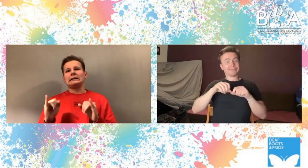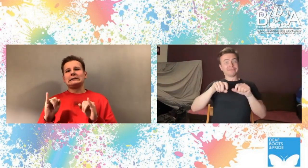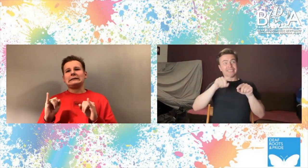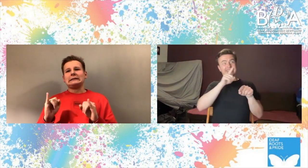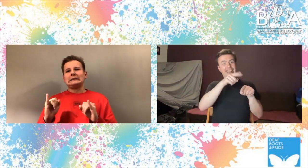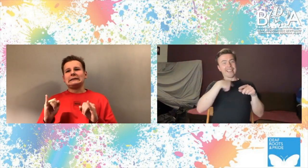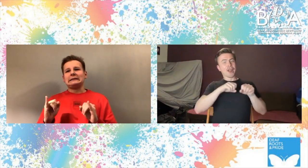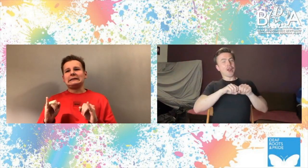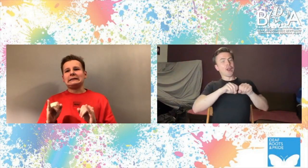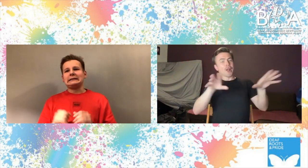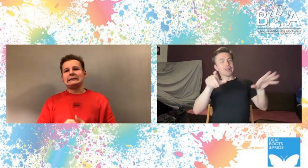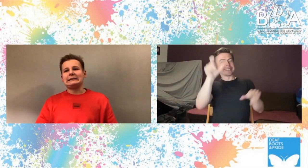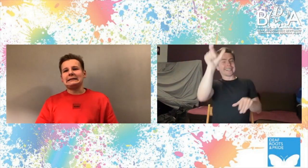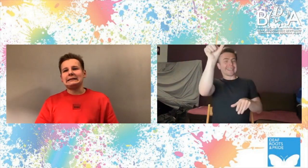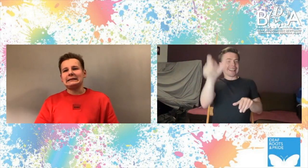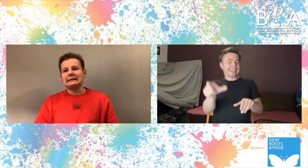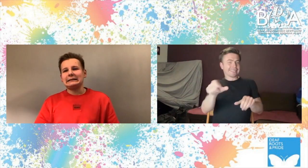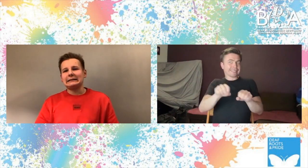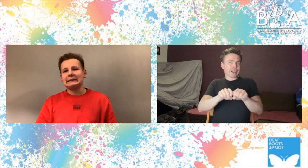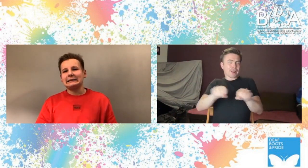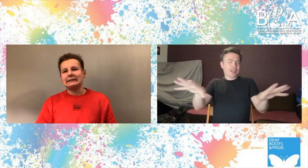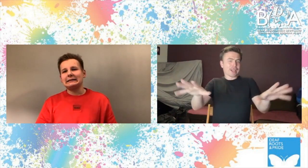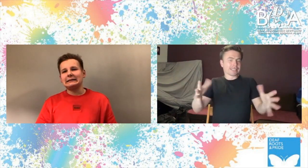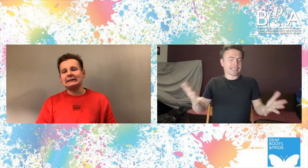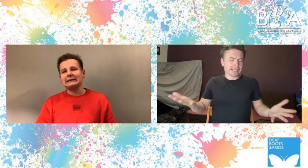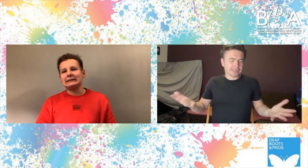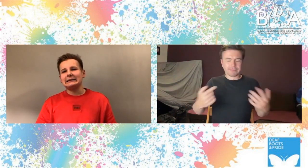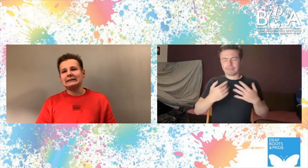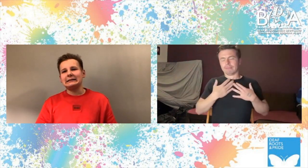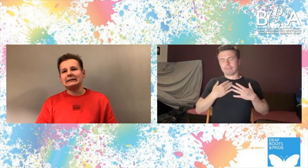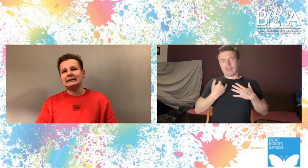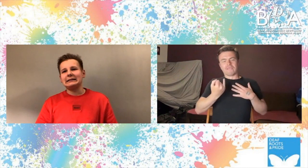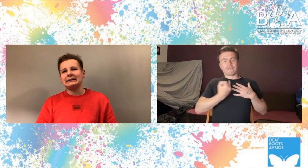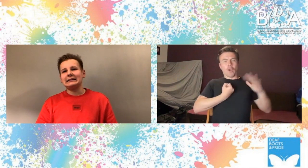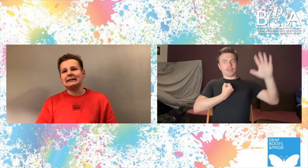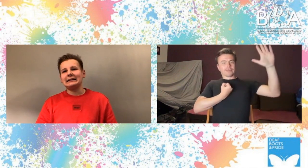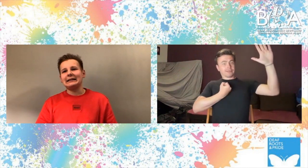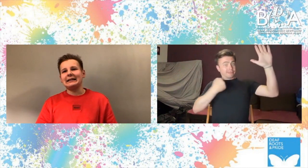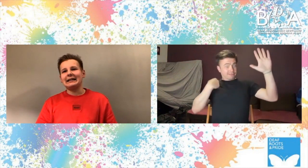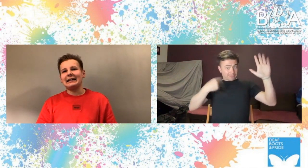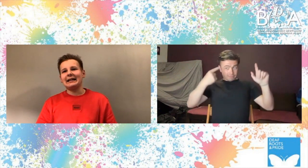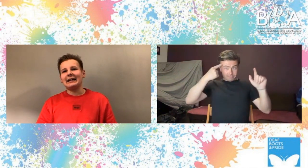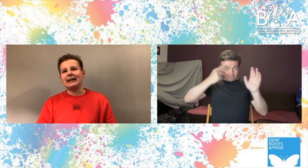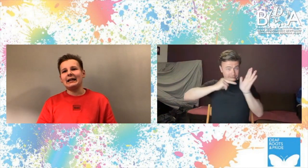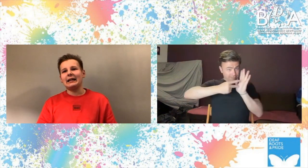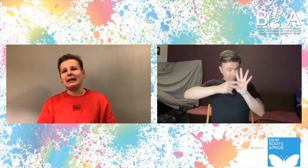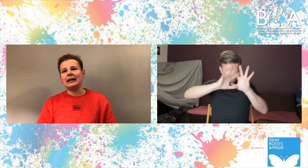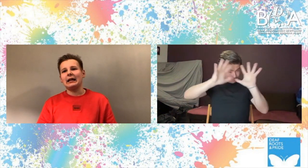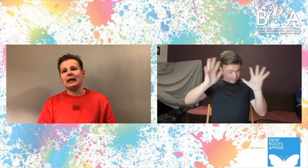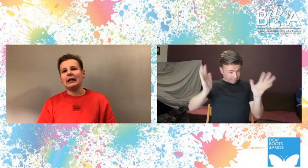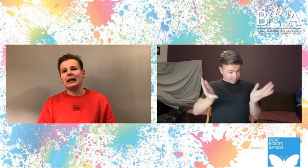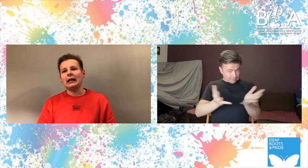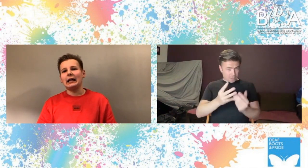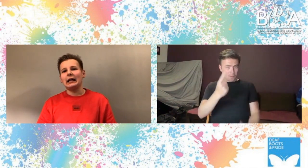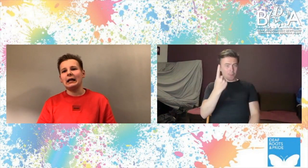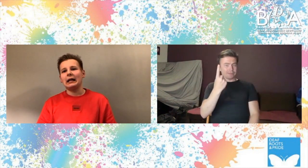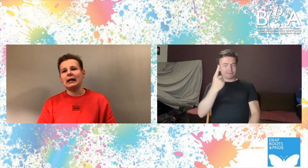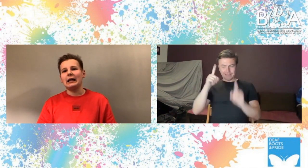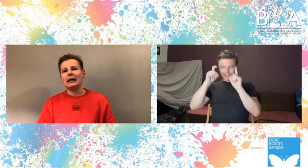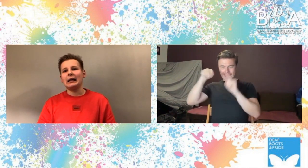entirely my fault. I had planned everything, and it all went wrong